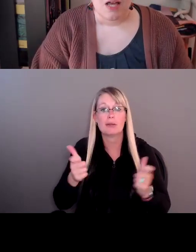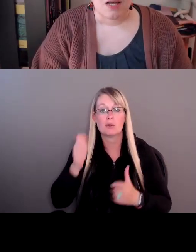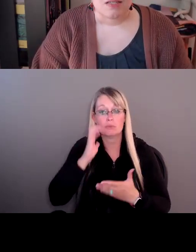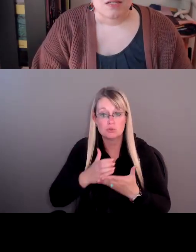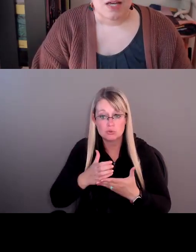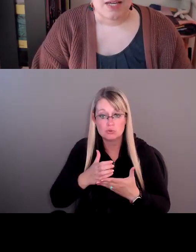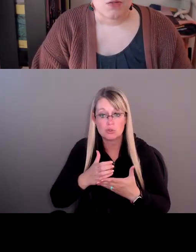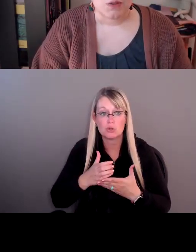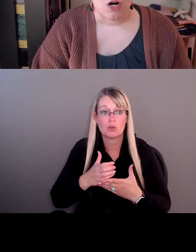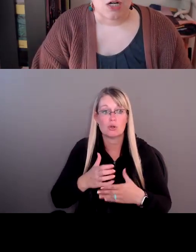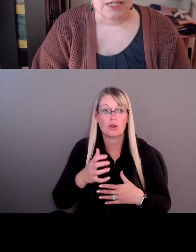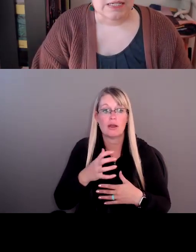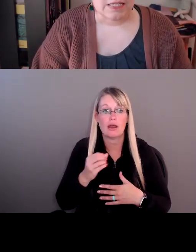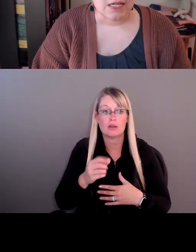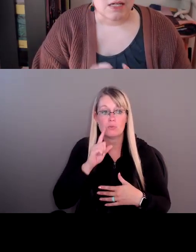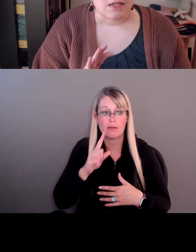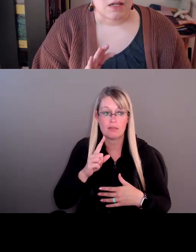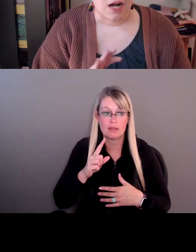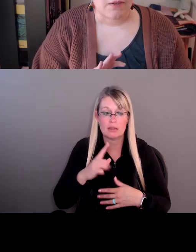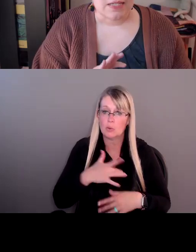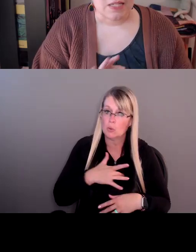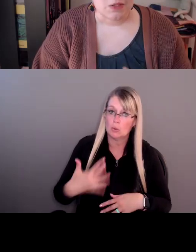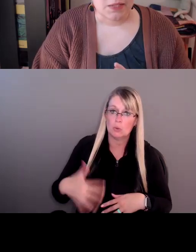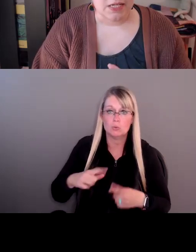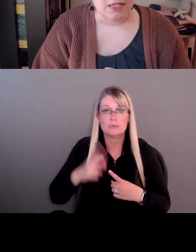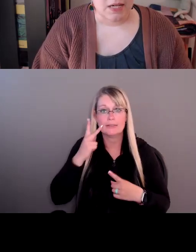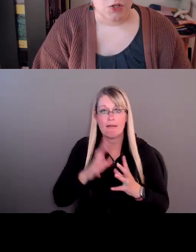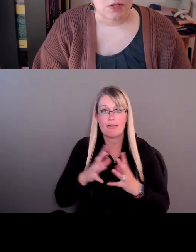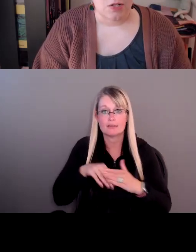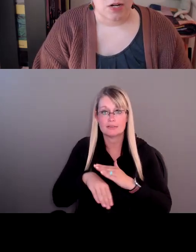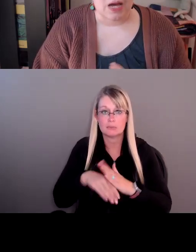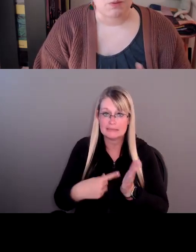and I think it's really heartening to see a lot of accessibility discussions that have been happening